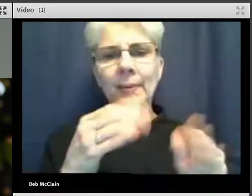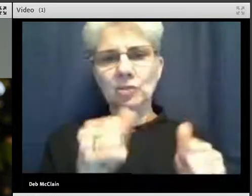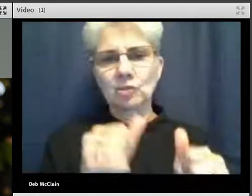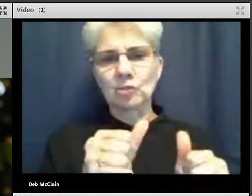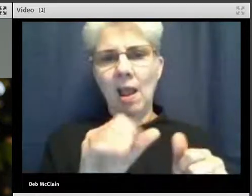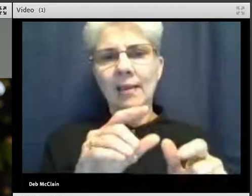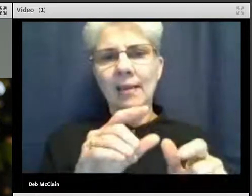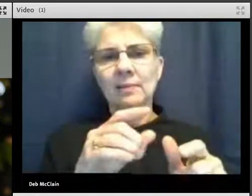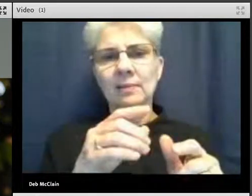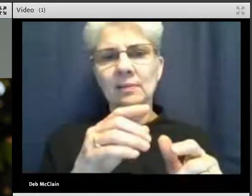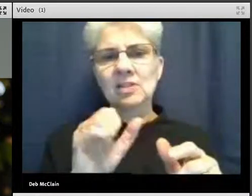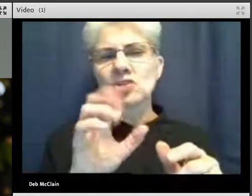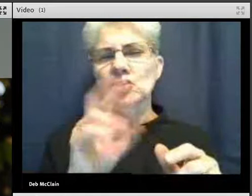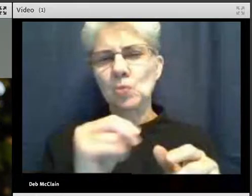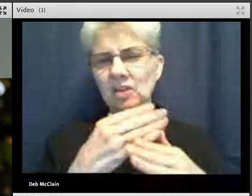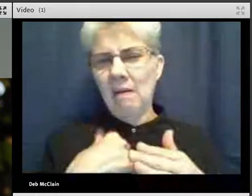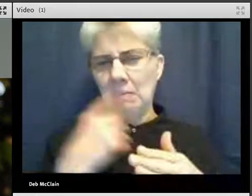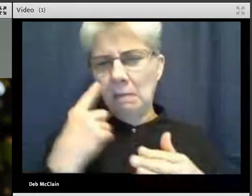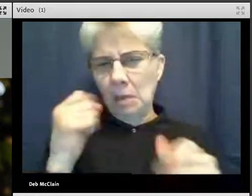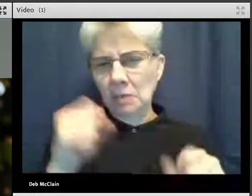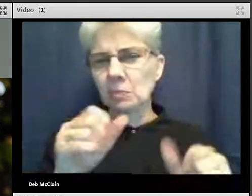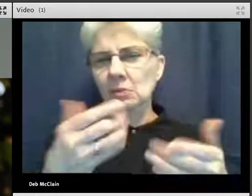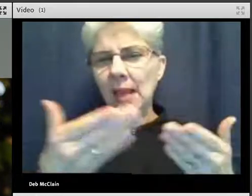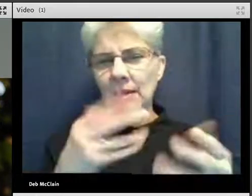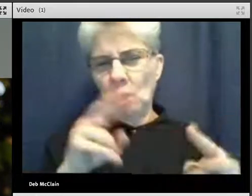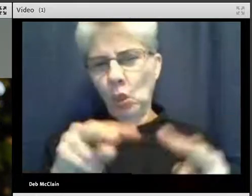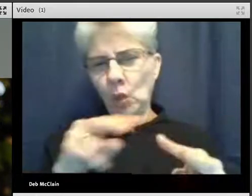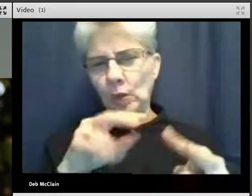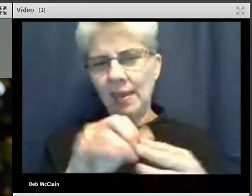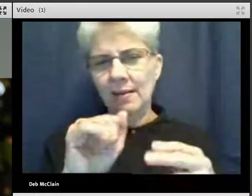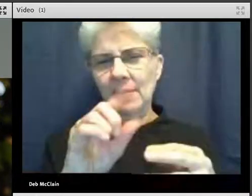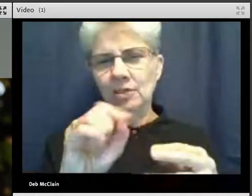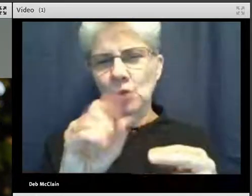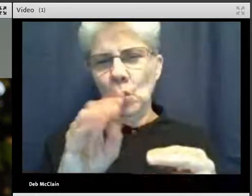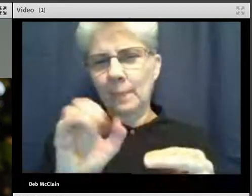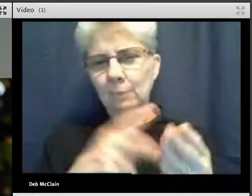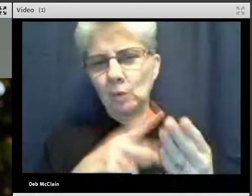we can open -- we can try screen sharing -- I think that's possible in here. ...and look at it.